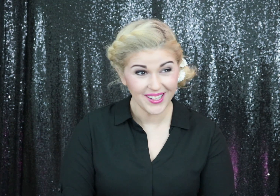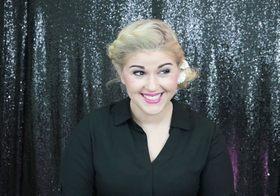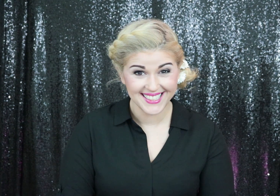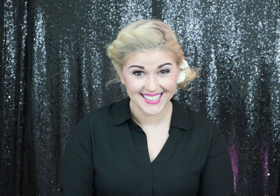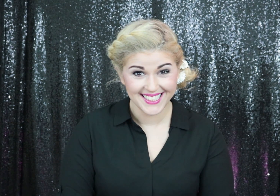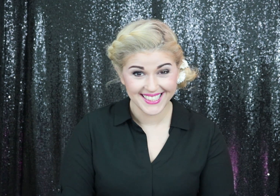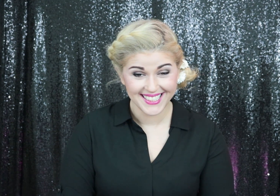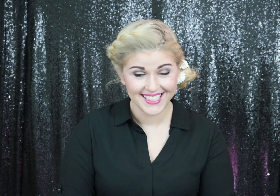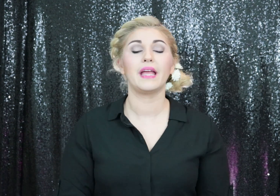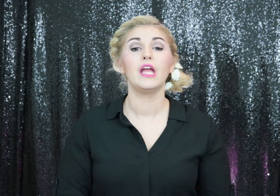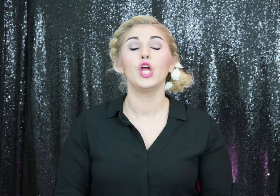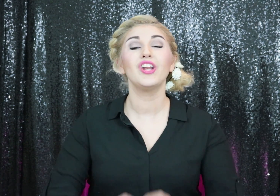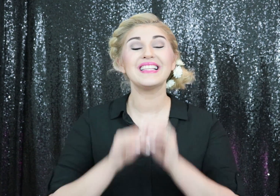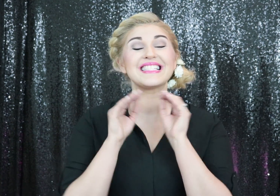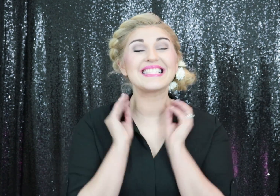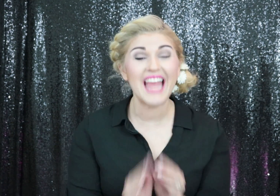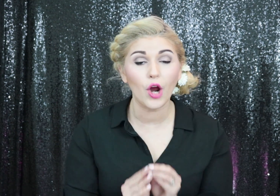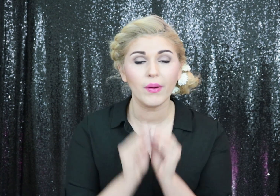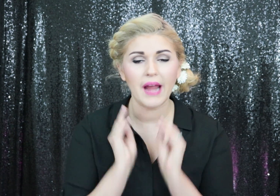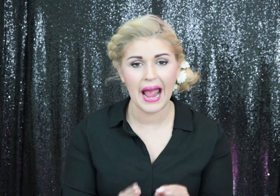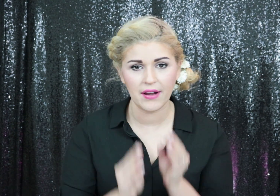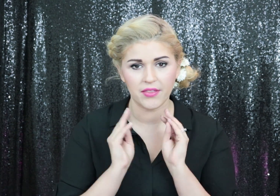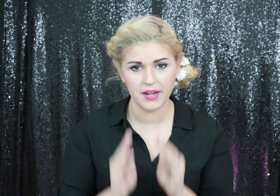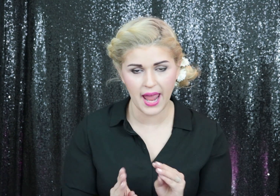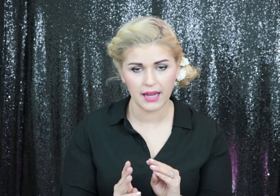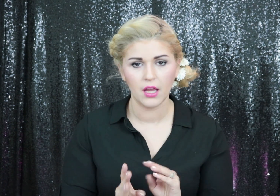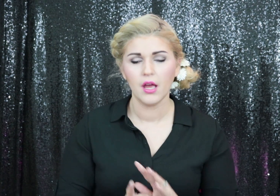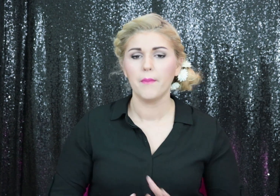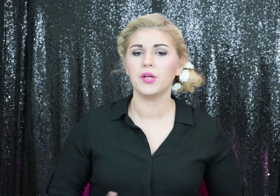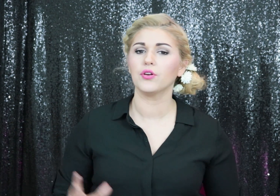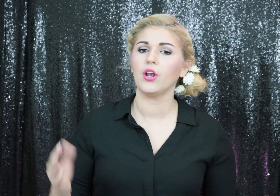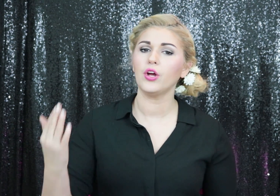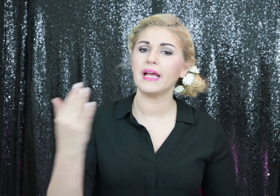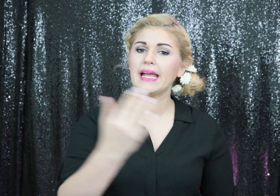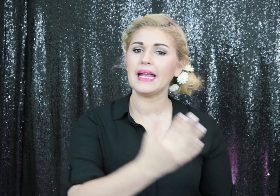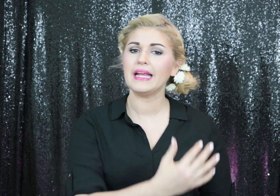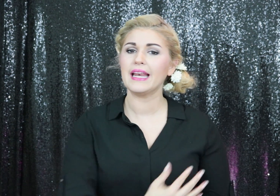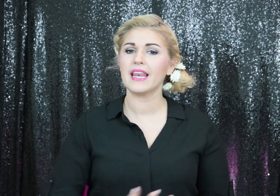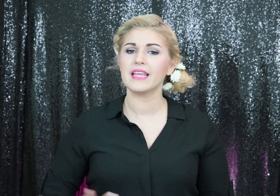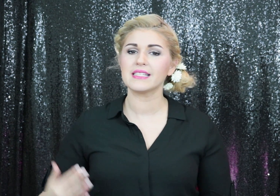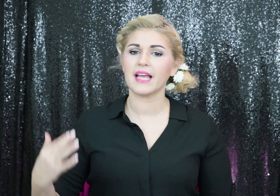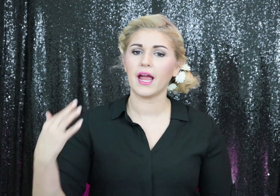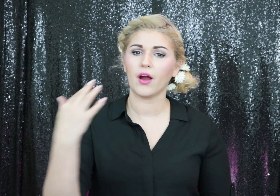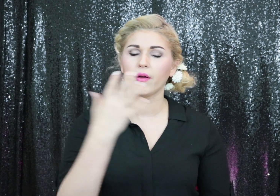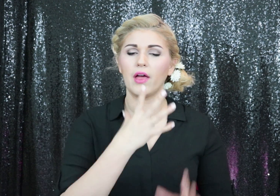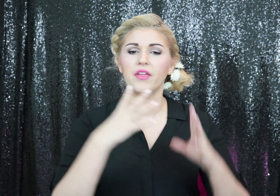What? Okay, you're not staring at the neck but you're looking in this area.